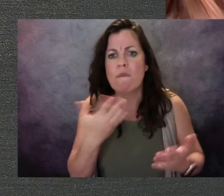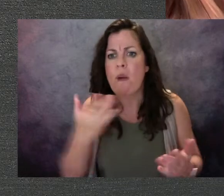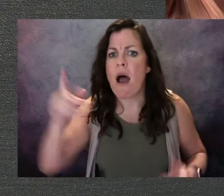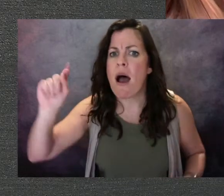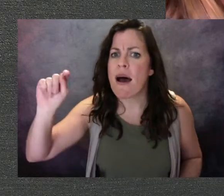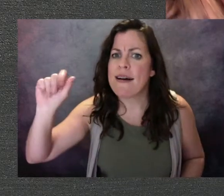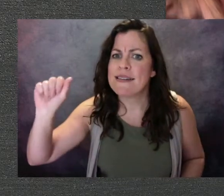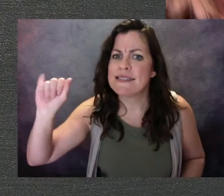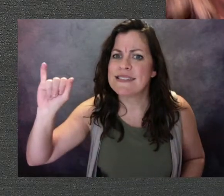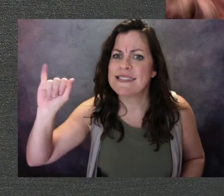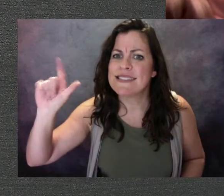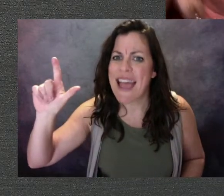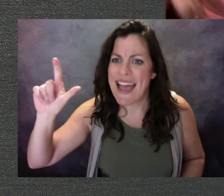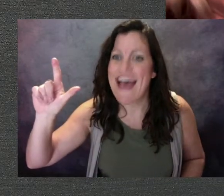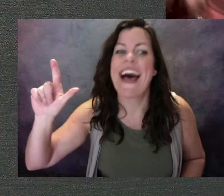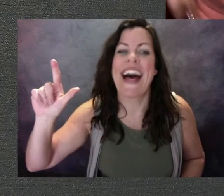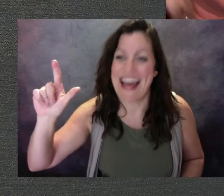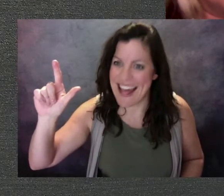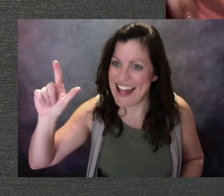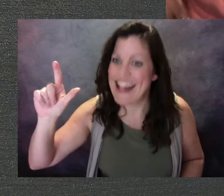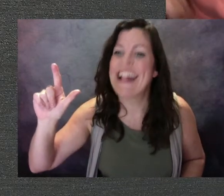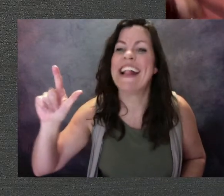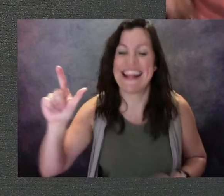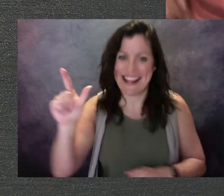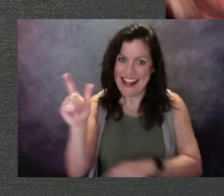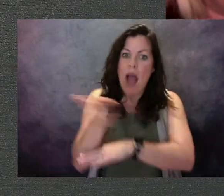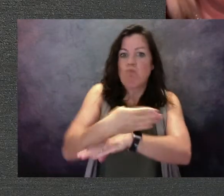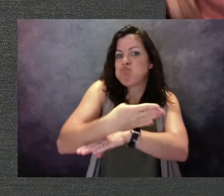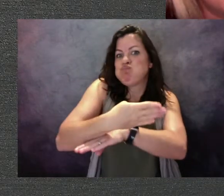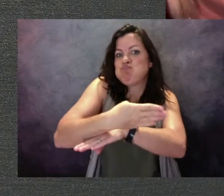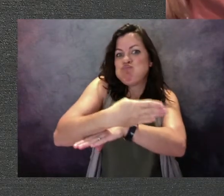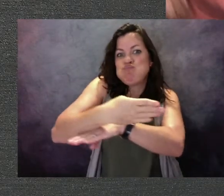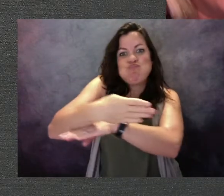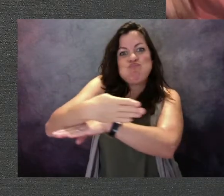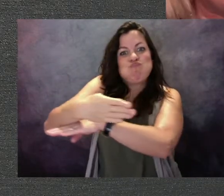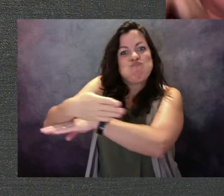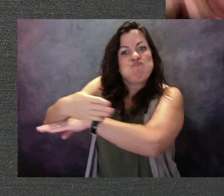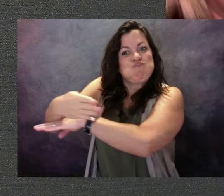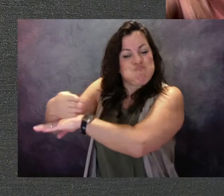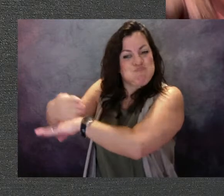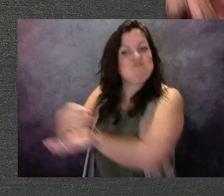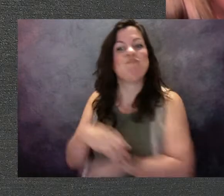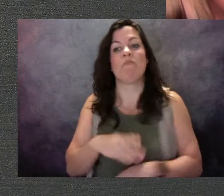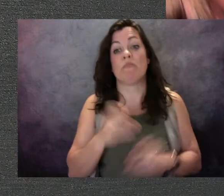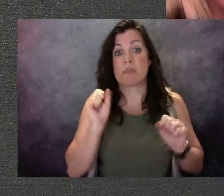And the tail is used to, if you do this with your hands in the water